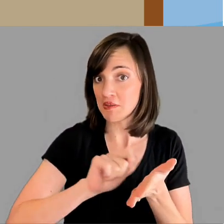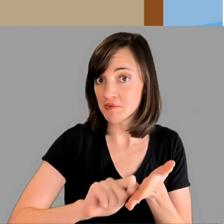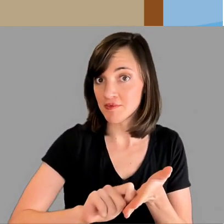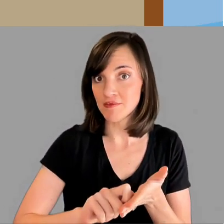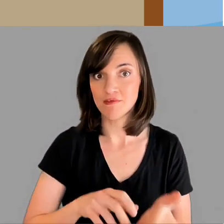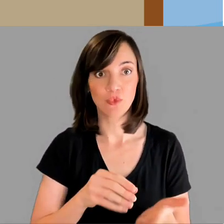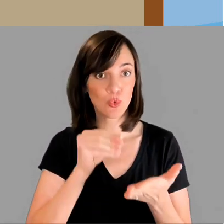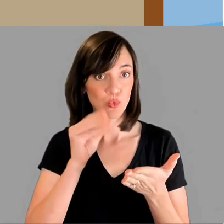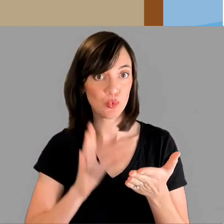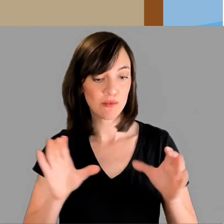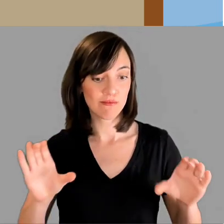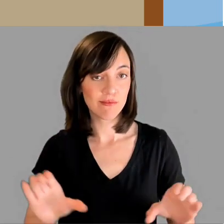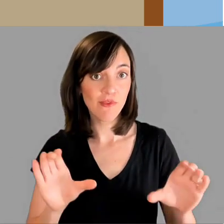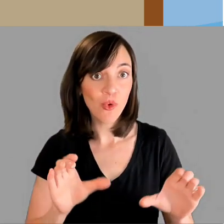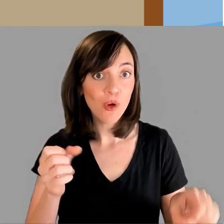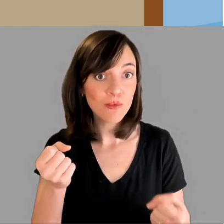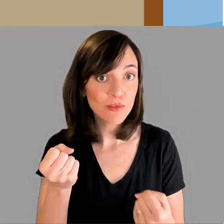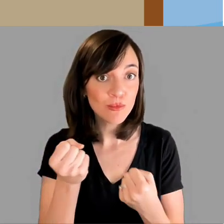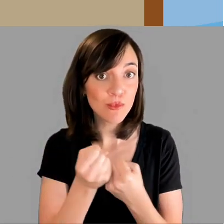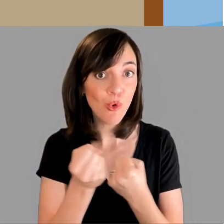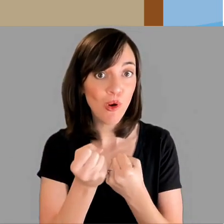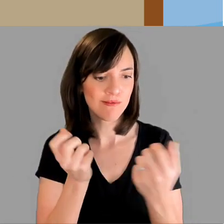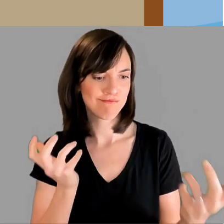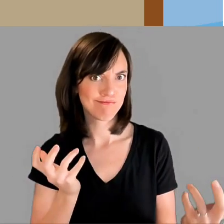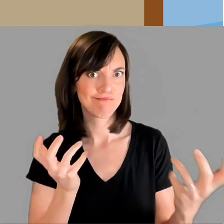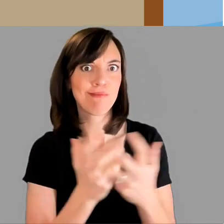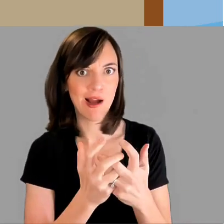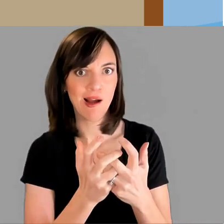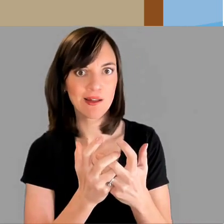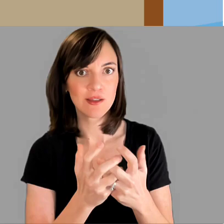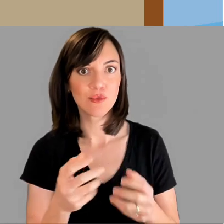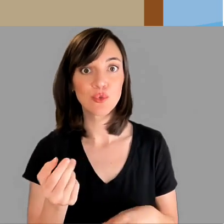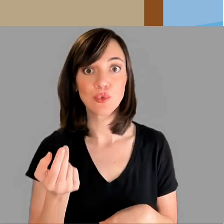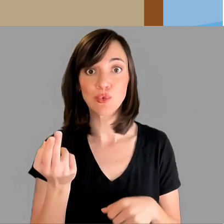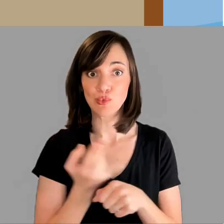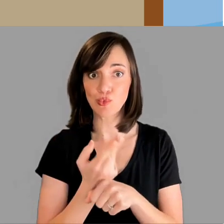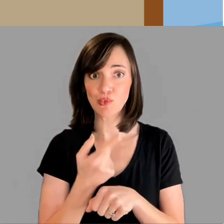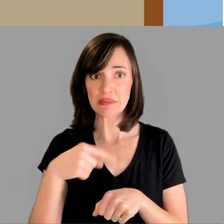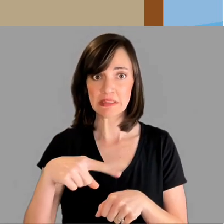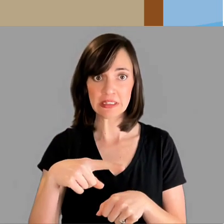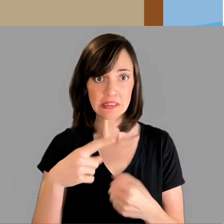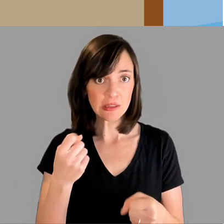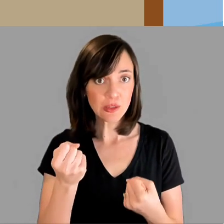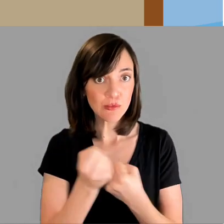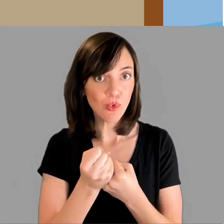and written supports; carefully calibrate them to students’ performance and understanding